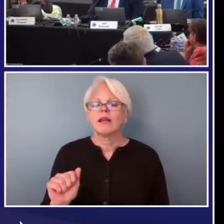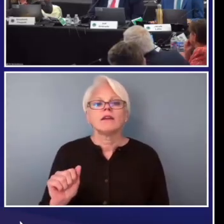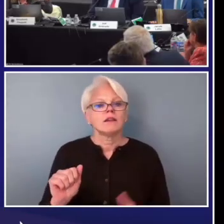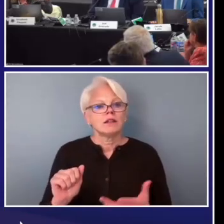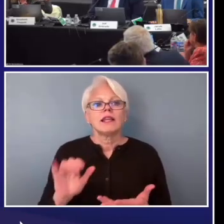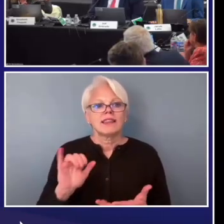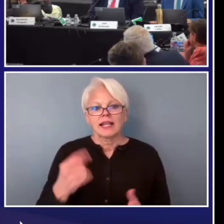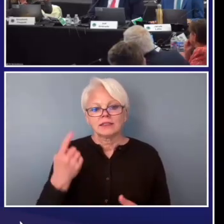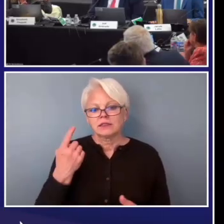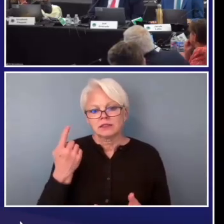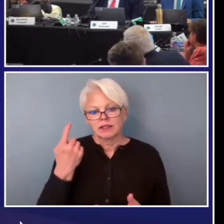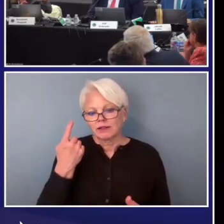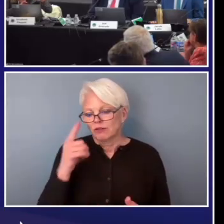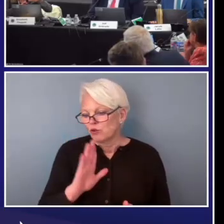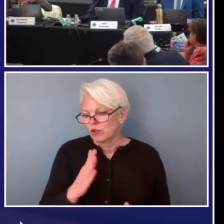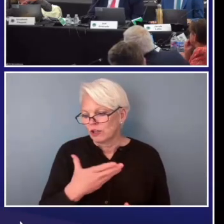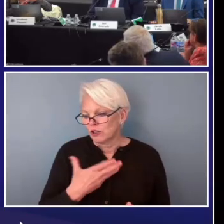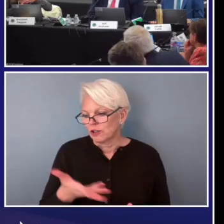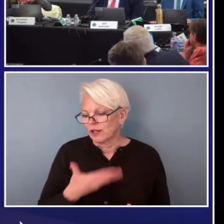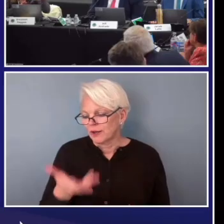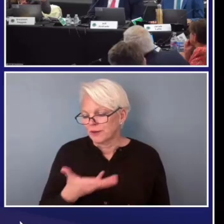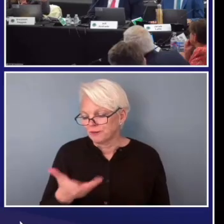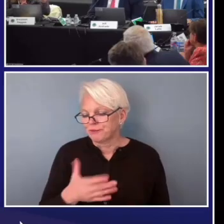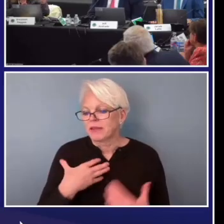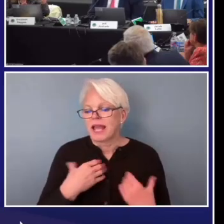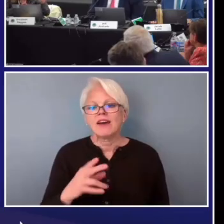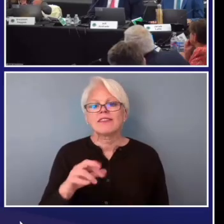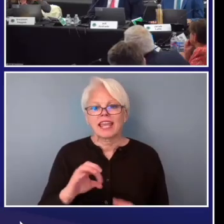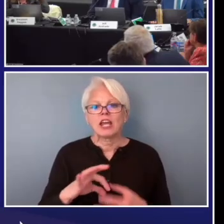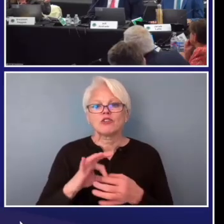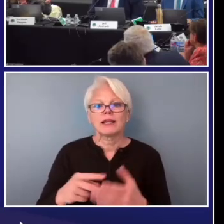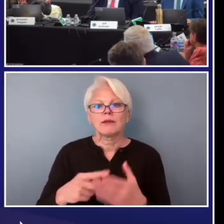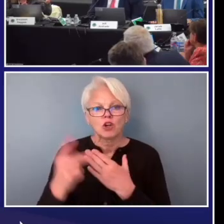um, excuse me, our uh, healthcare related programs are mostly in those types of areas.